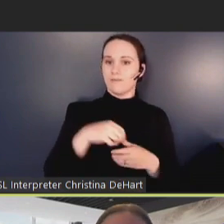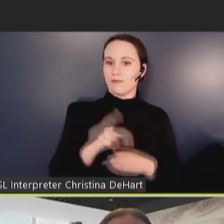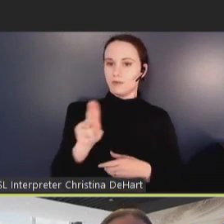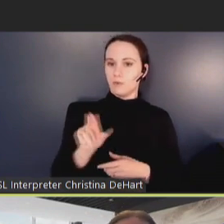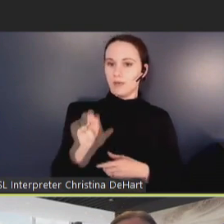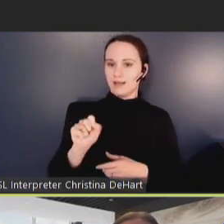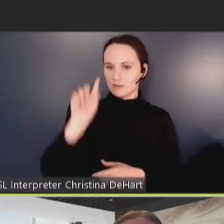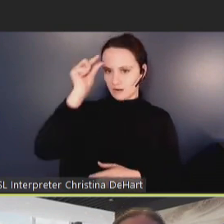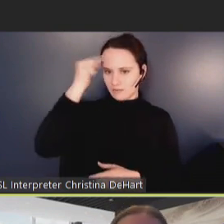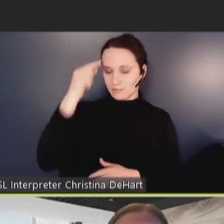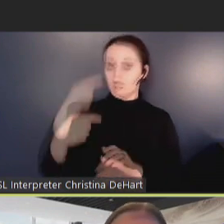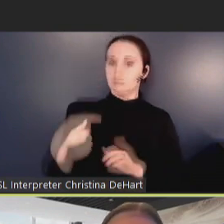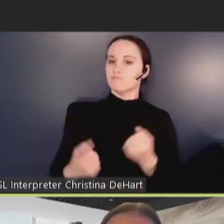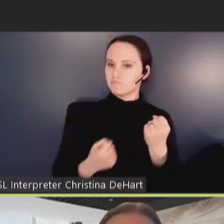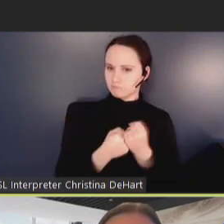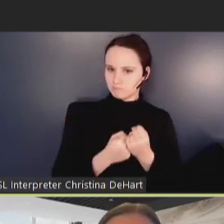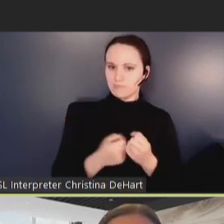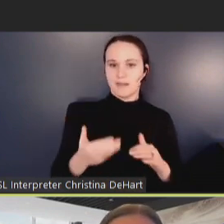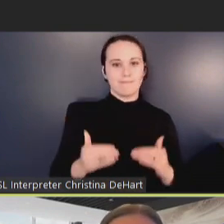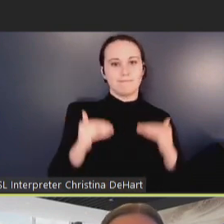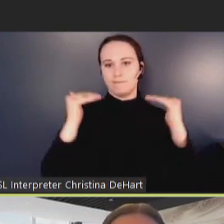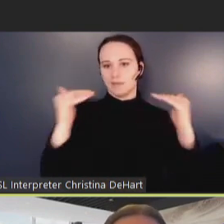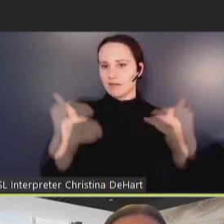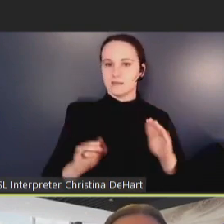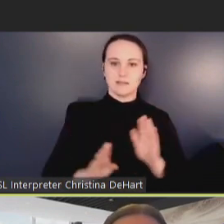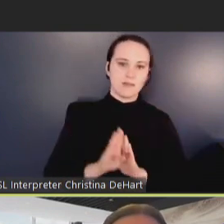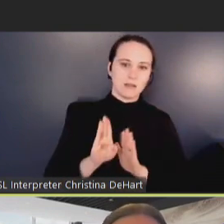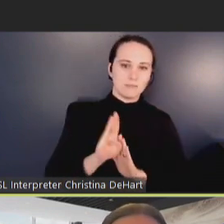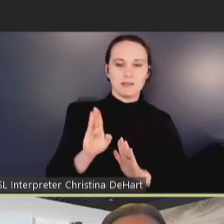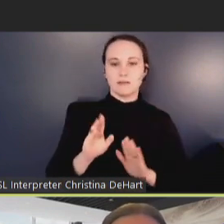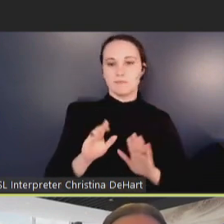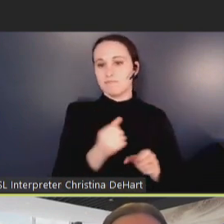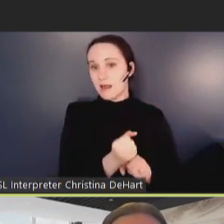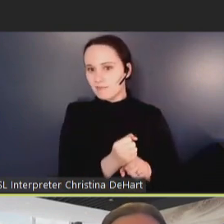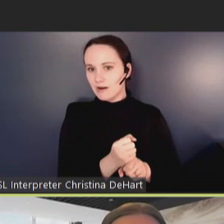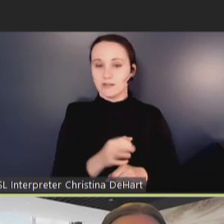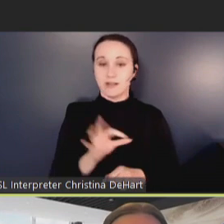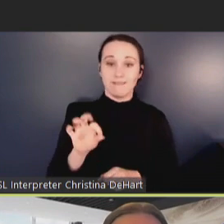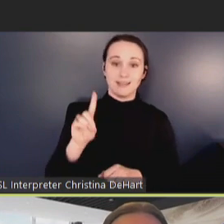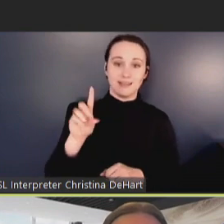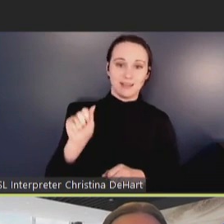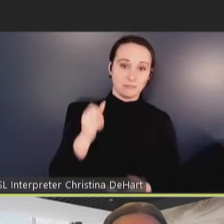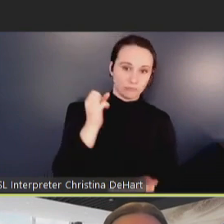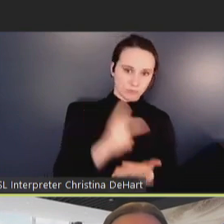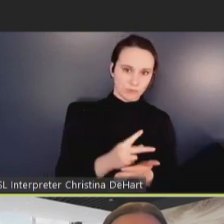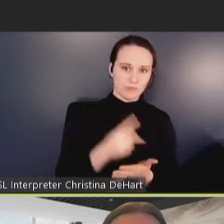advanced development, manufacturing, FDA approval, and acquisition of medical countermeasures against